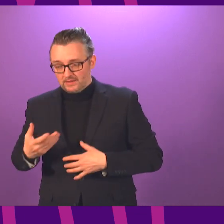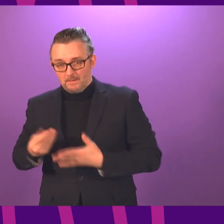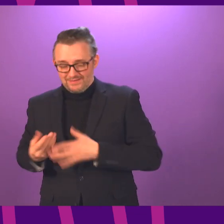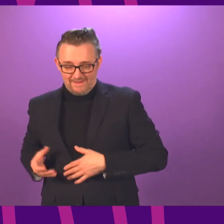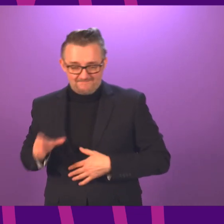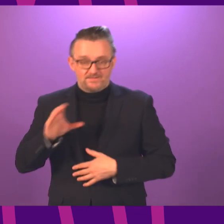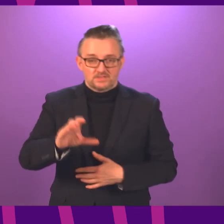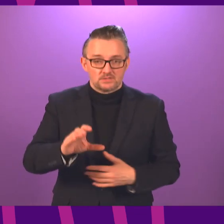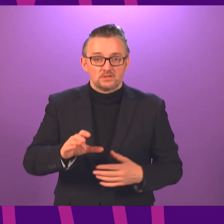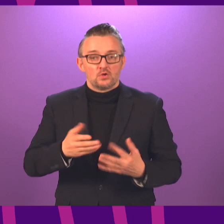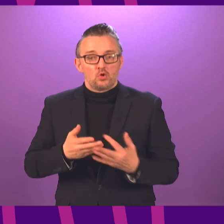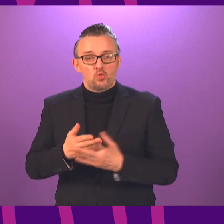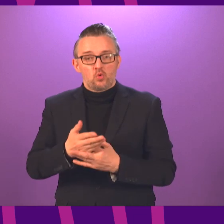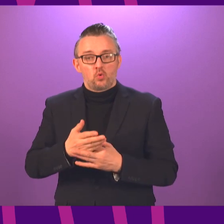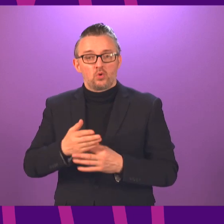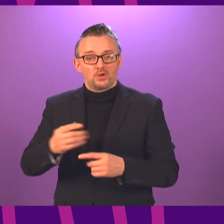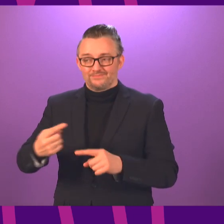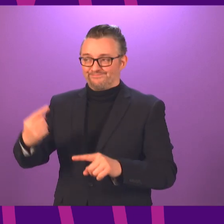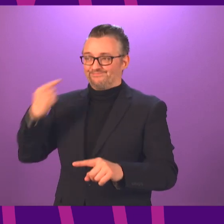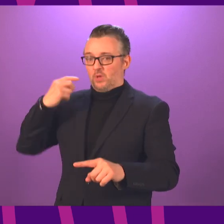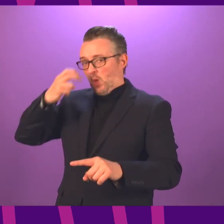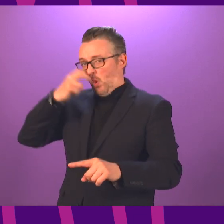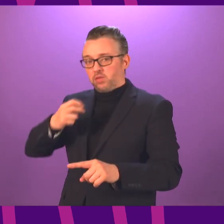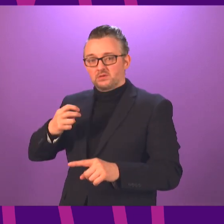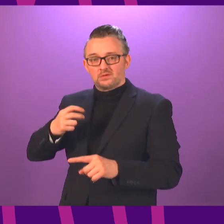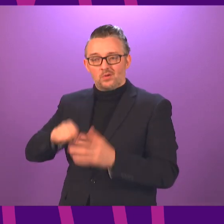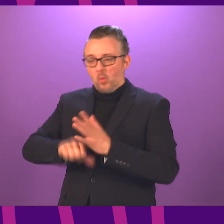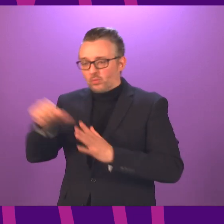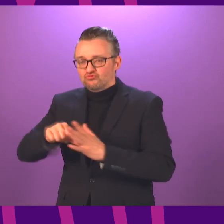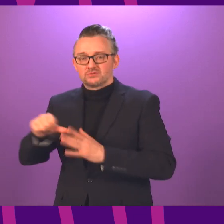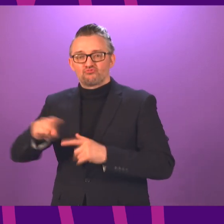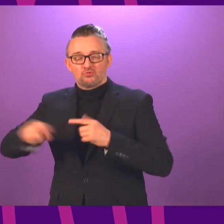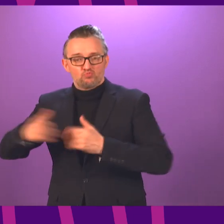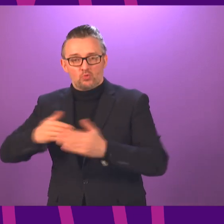that will get through the backlog of cases as quickly as possible. There is a real focus